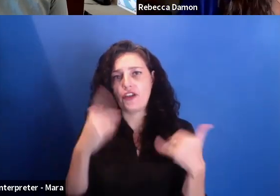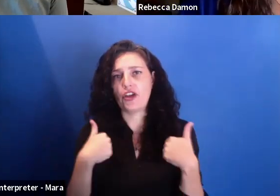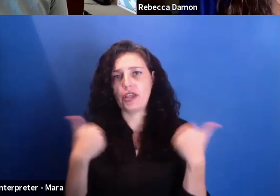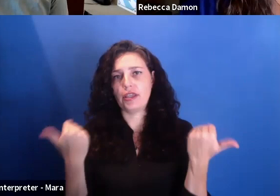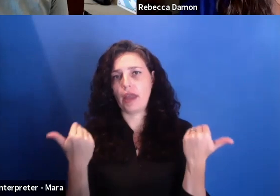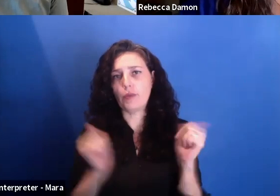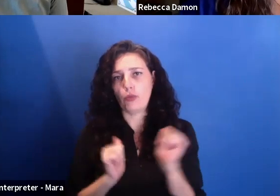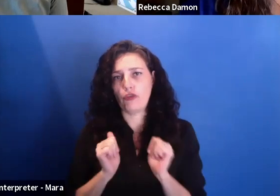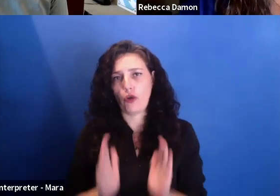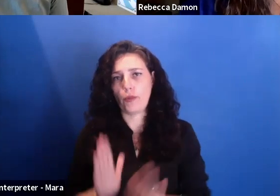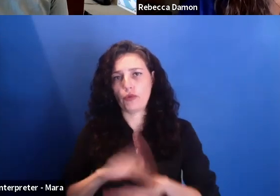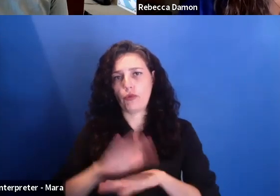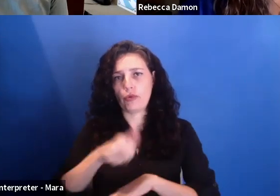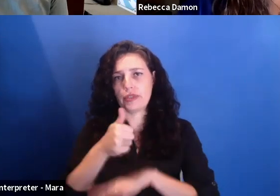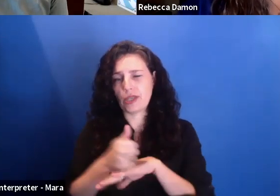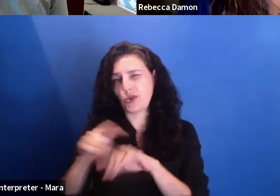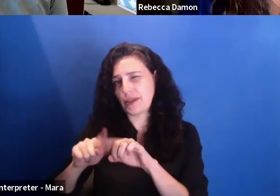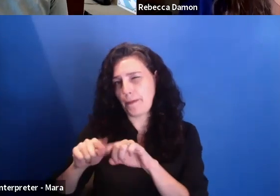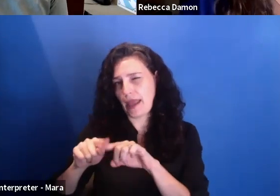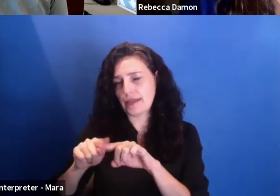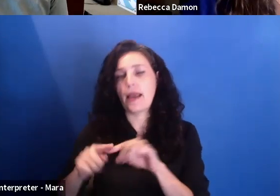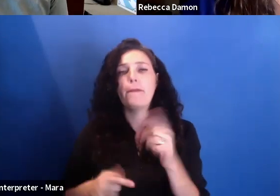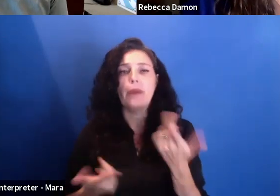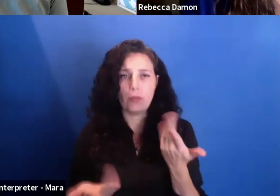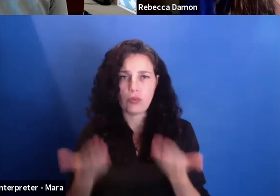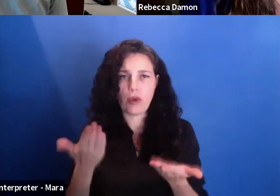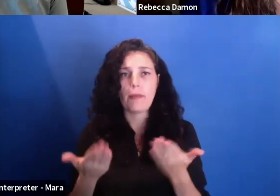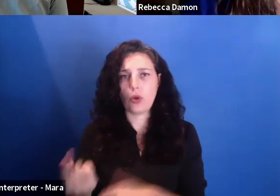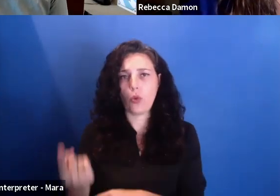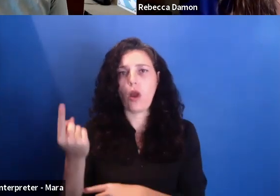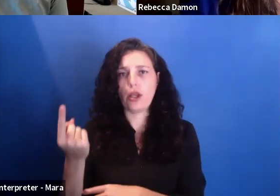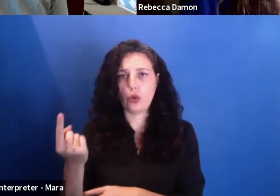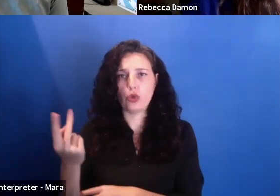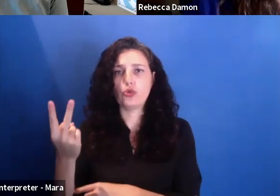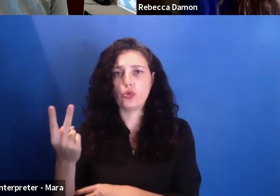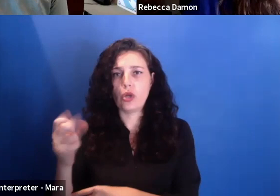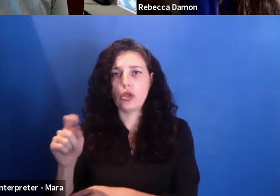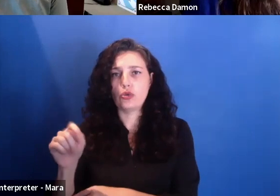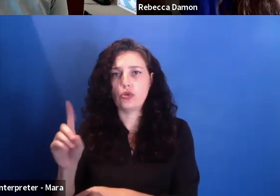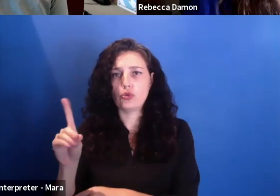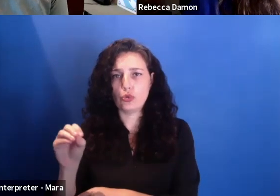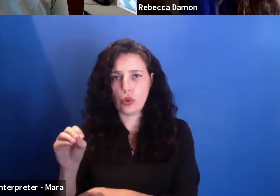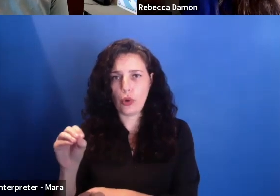but it's quite possible that we'll see a situation where there are one or two studio teachers on set in a welfare worker role.